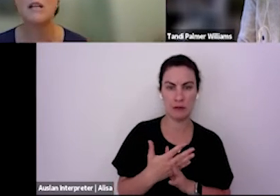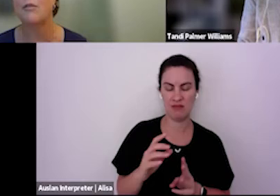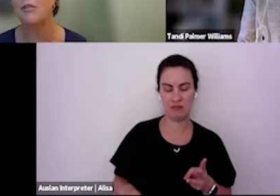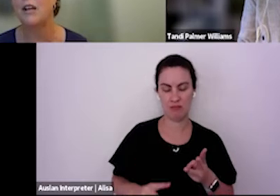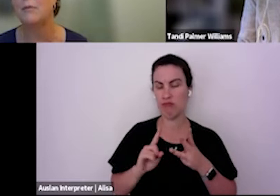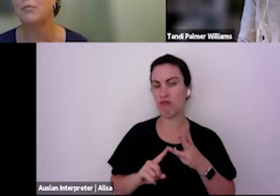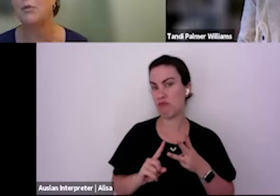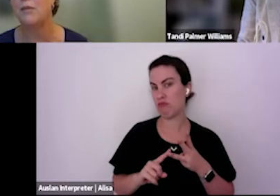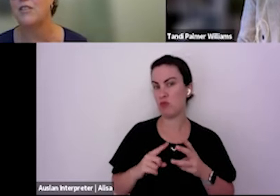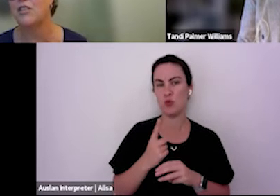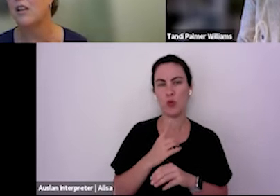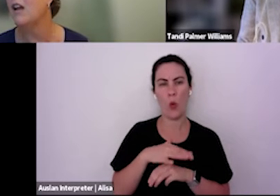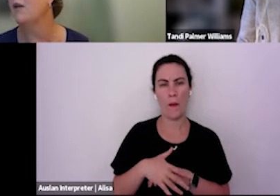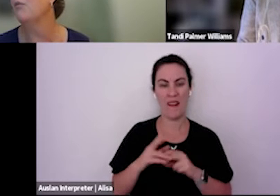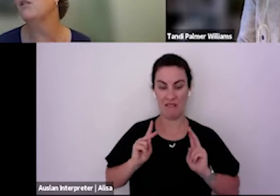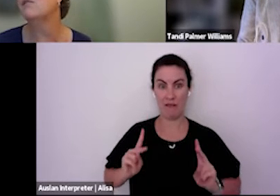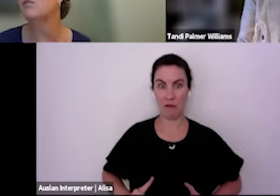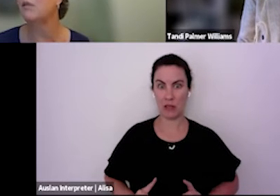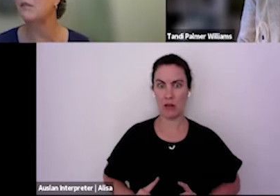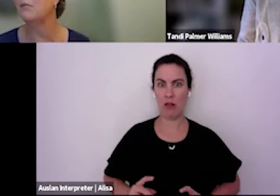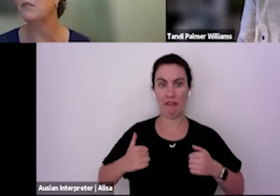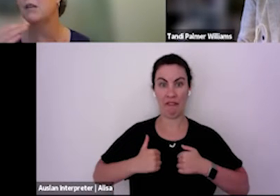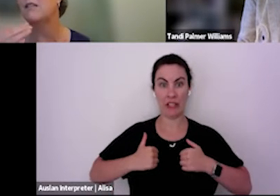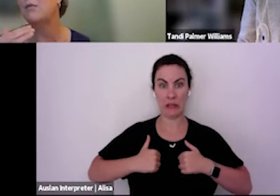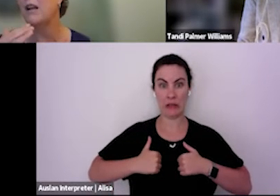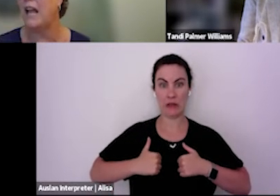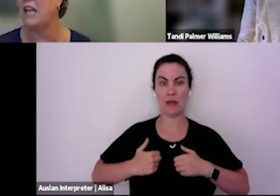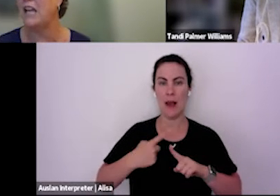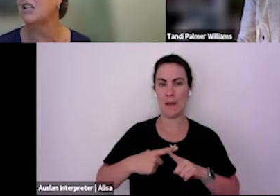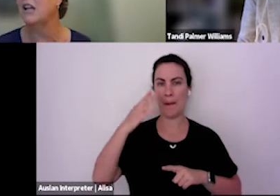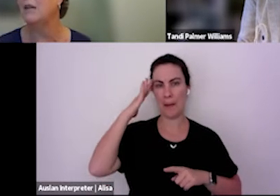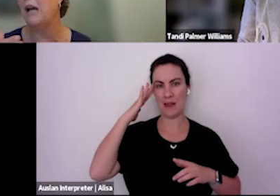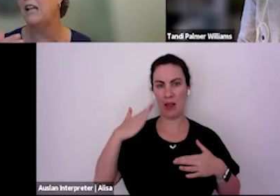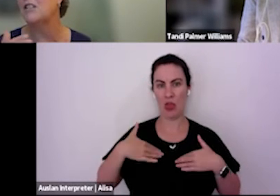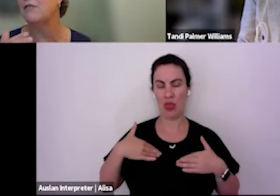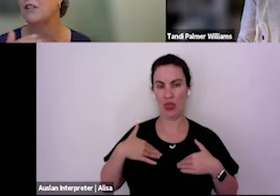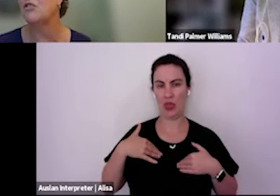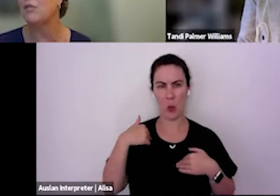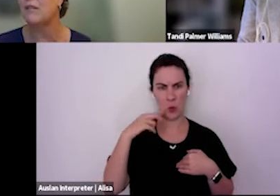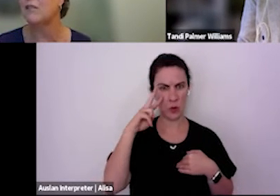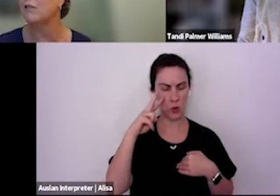health proposition. All we saw were some splits around aging and age differentials.